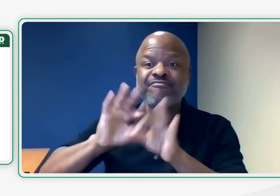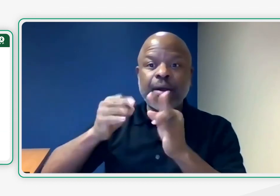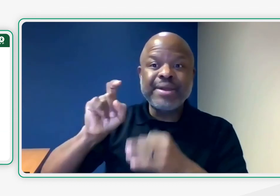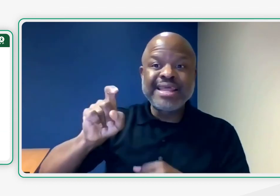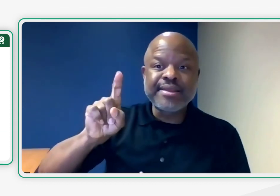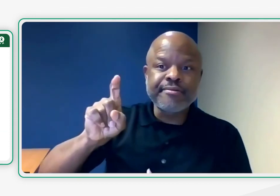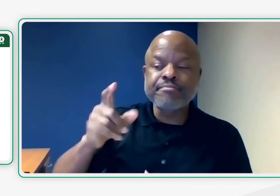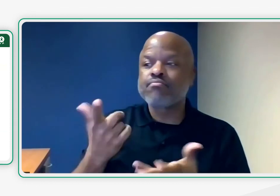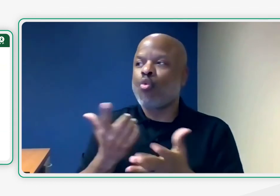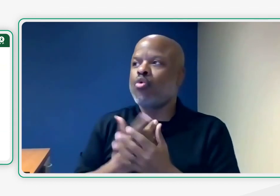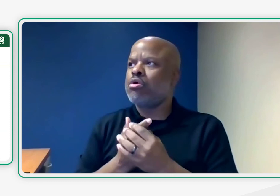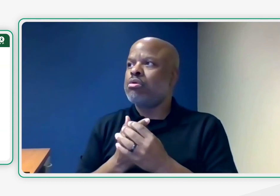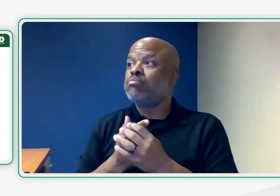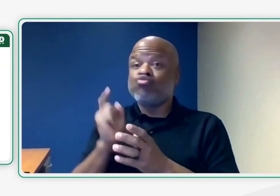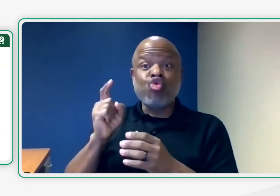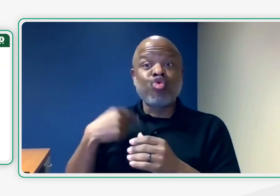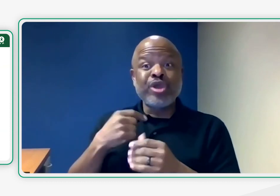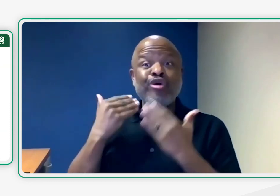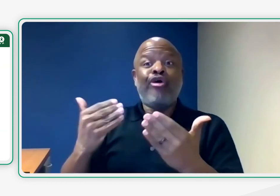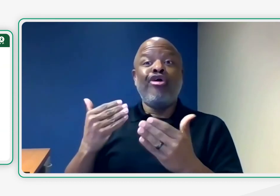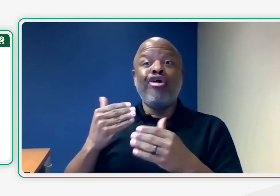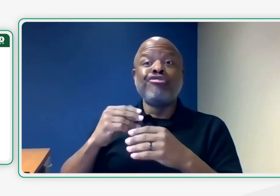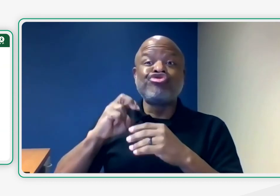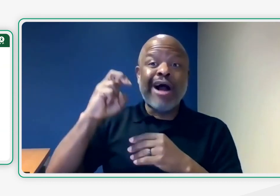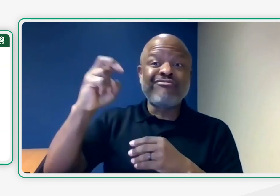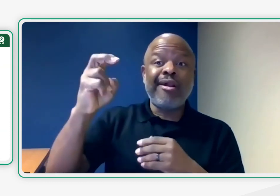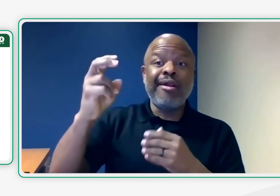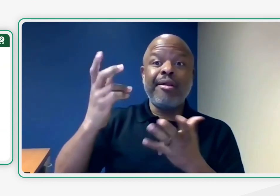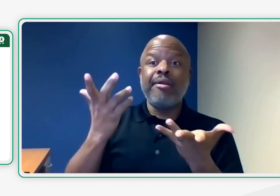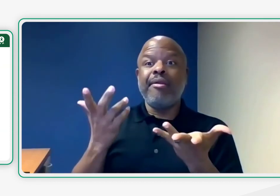or we want to open up a new savings account. Do we want to do that, based on our family's needs?